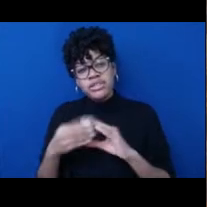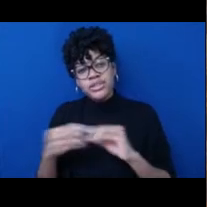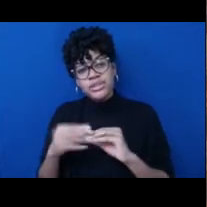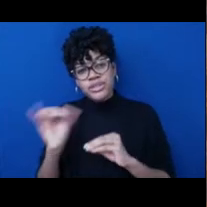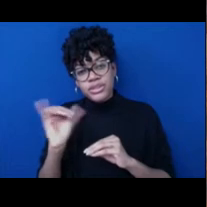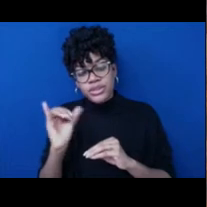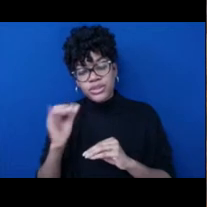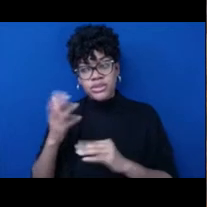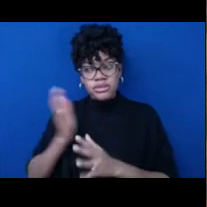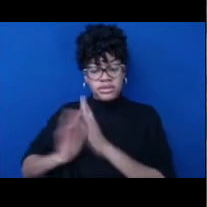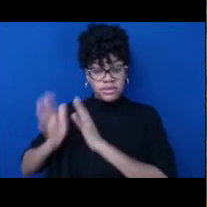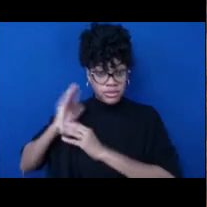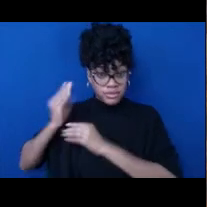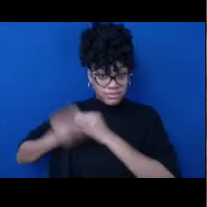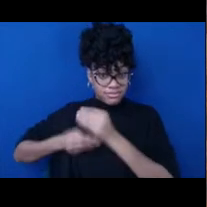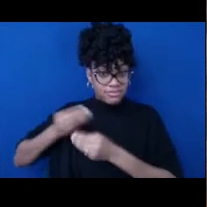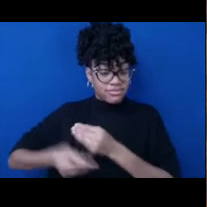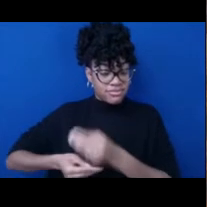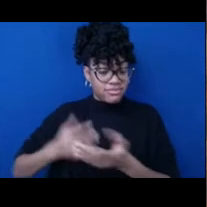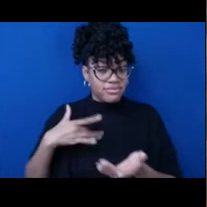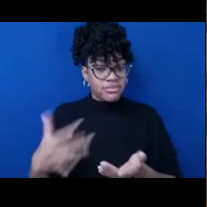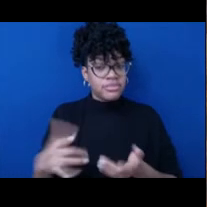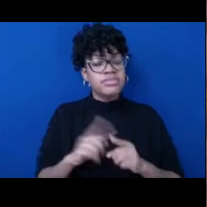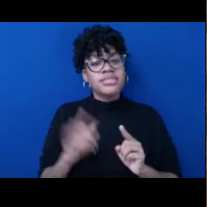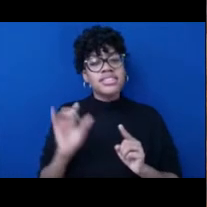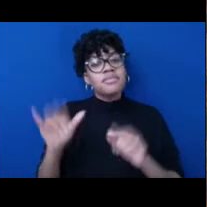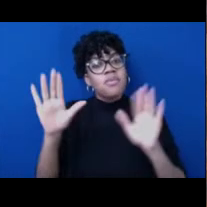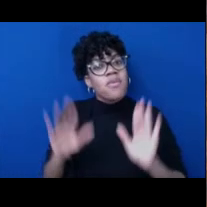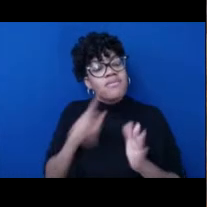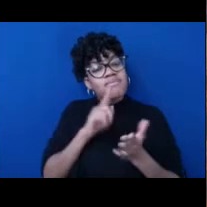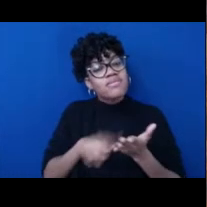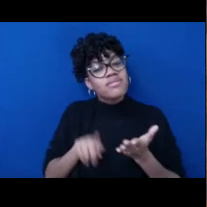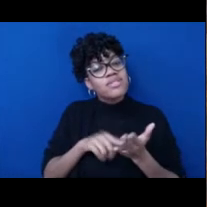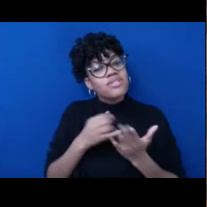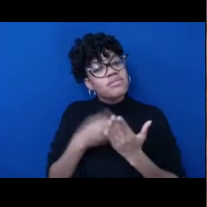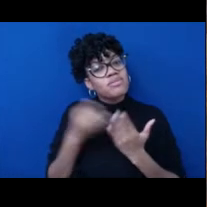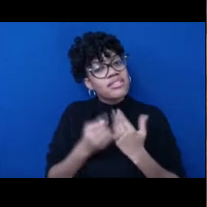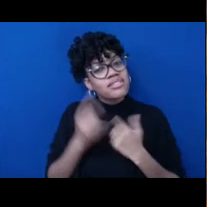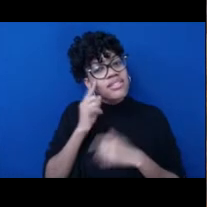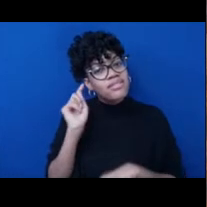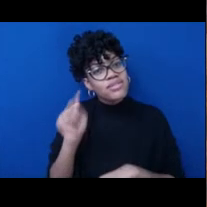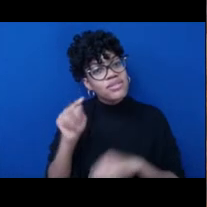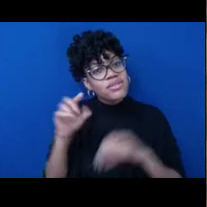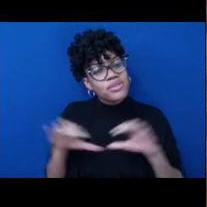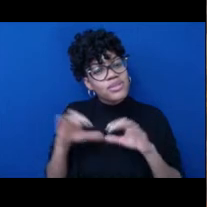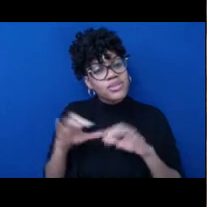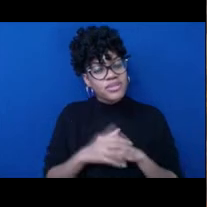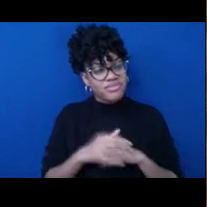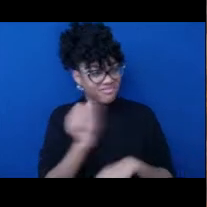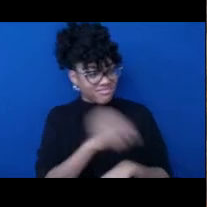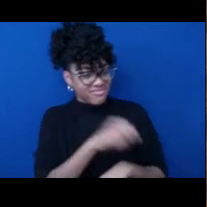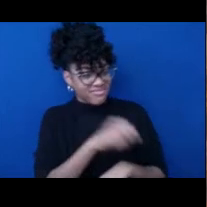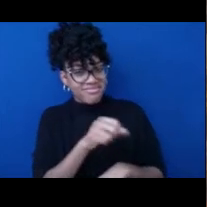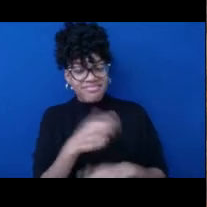But that would be a wonderful research project for you to do a kind of comparison.